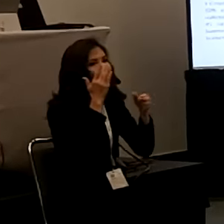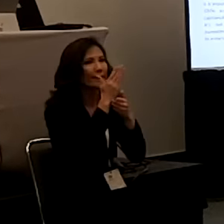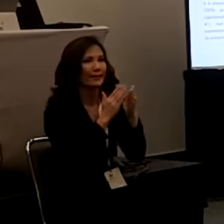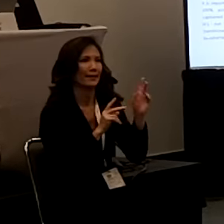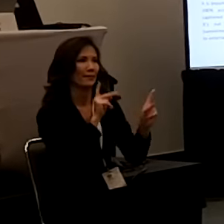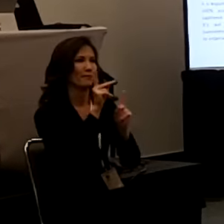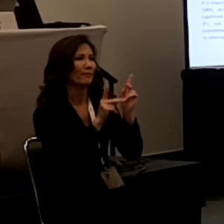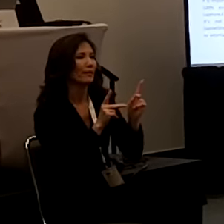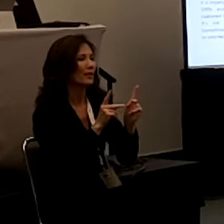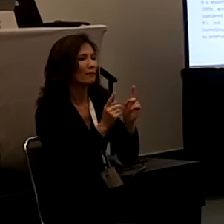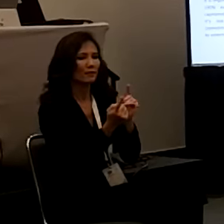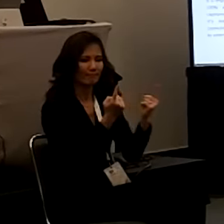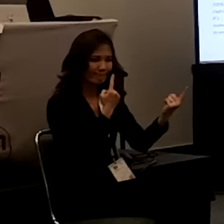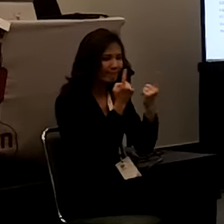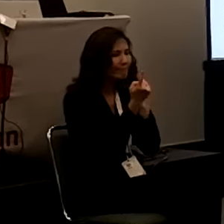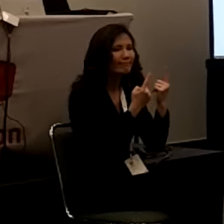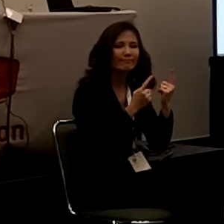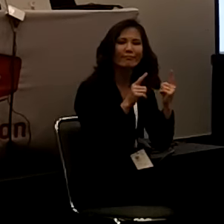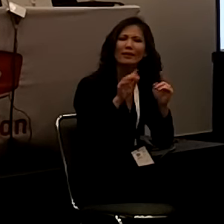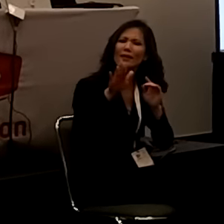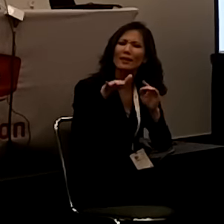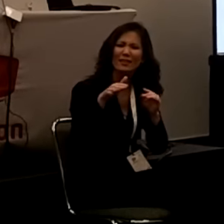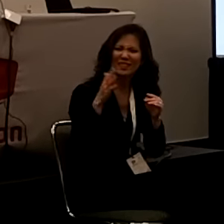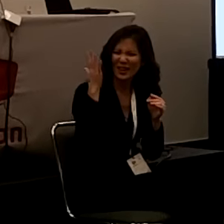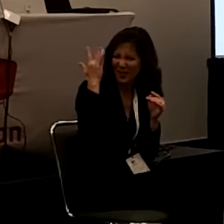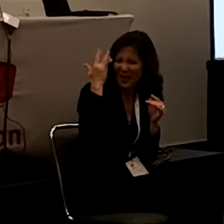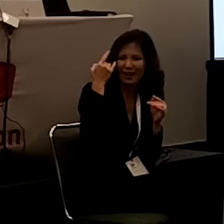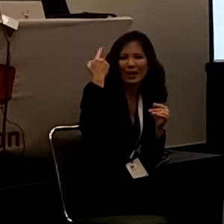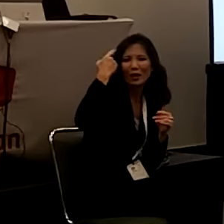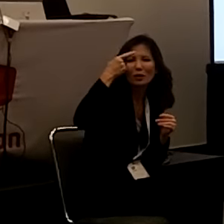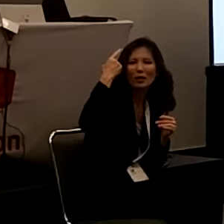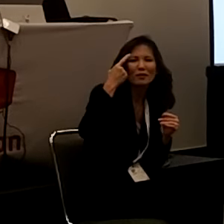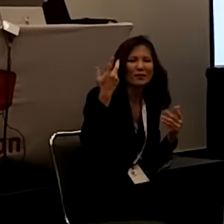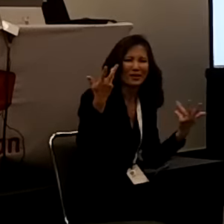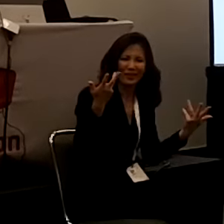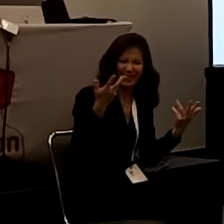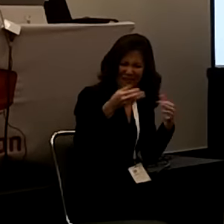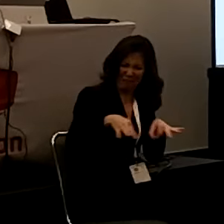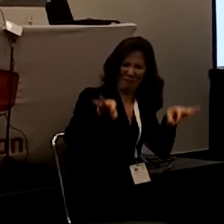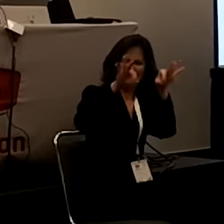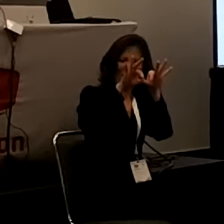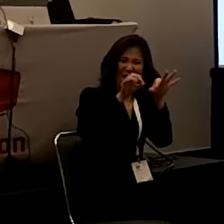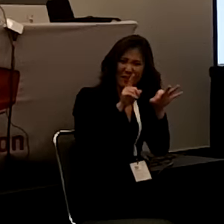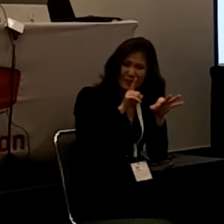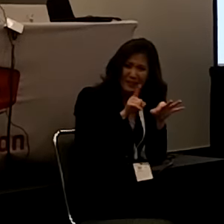but told me and told others, "Why are you doing this? "Like, who cares?" And the most popular thing is,